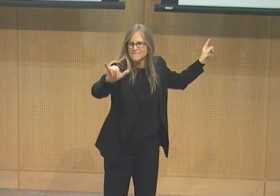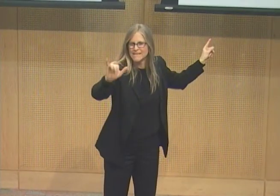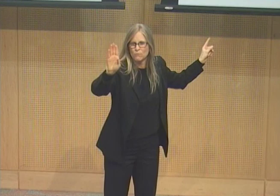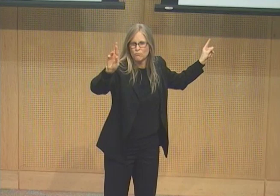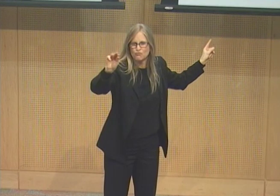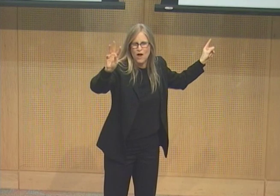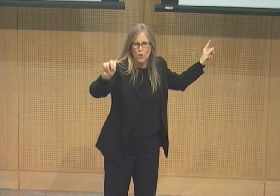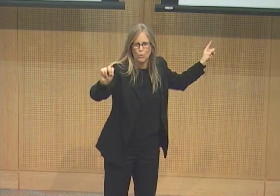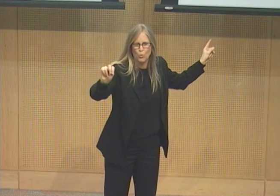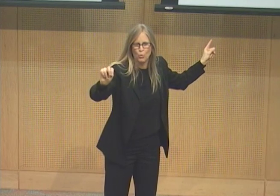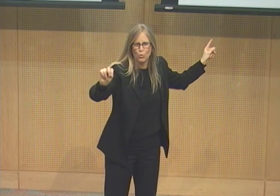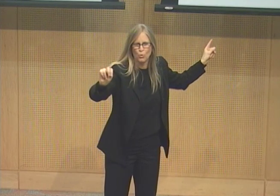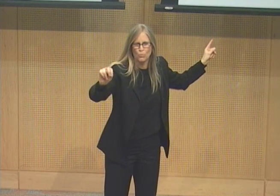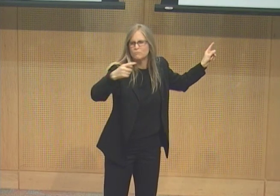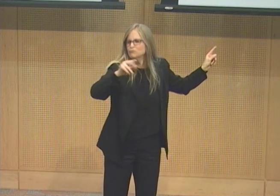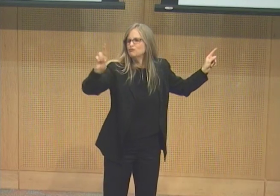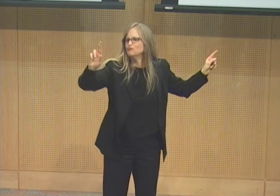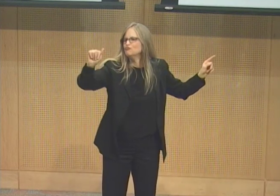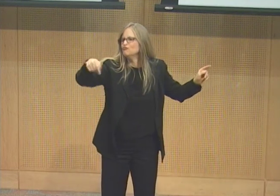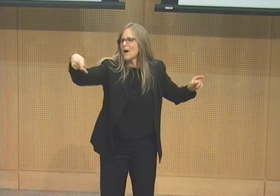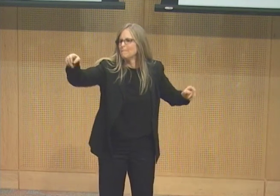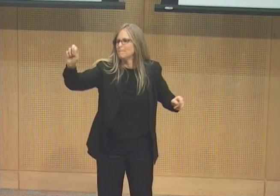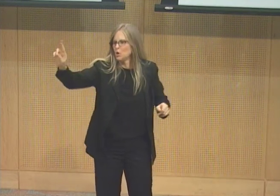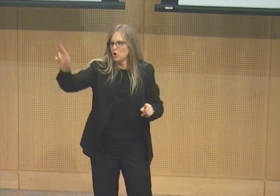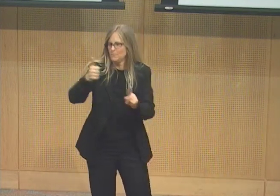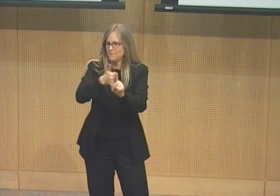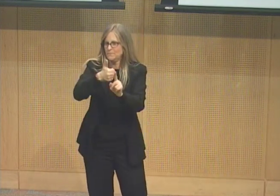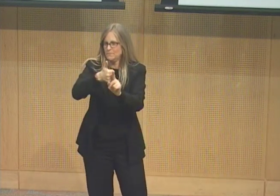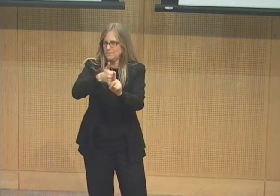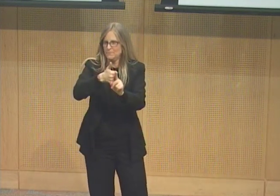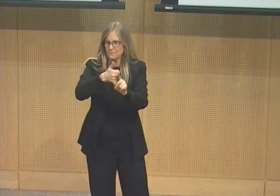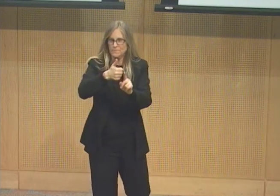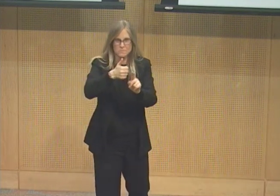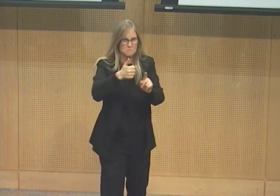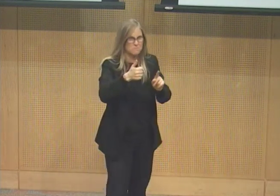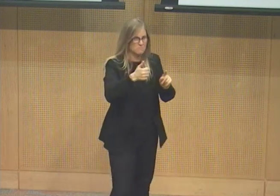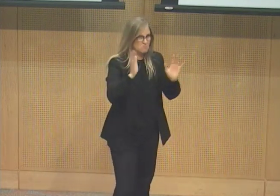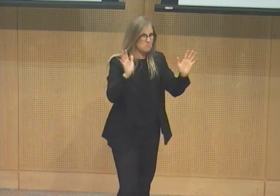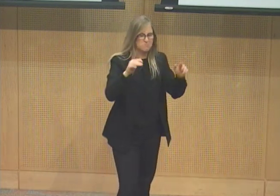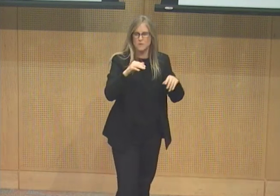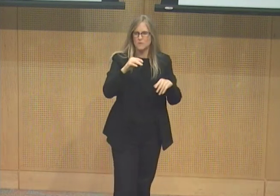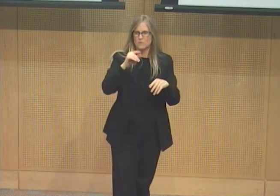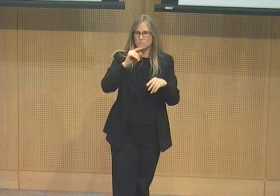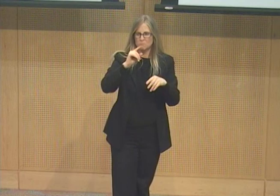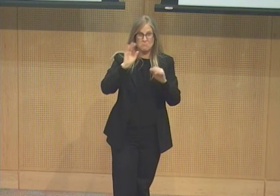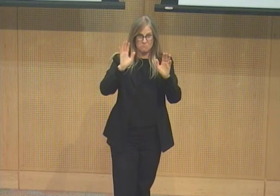who Inga Marchand is. Ms. Brown is a rapper. She's a rap artist--